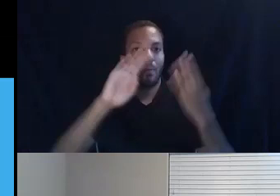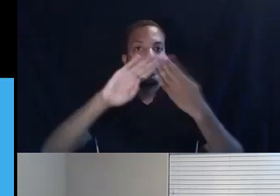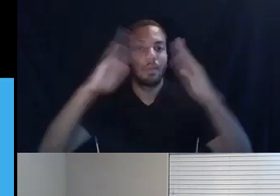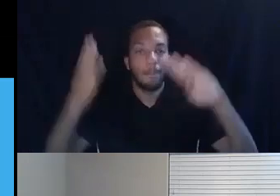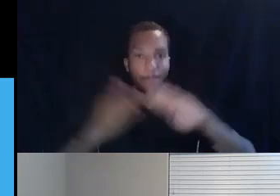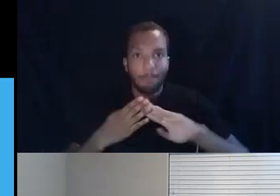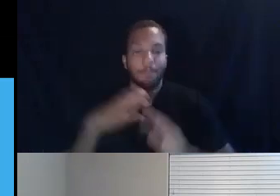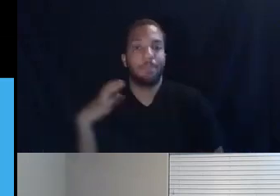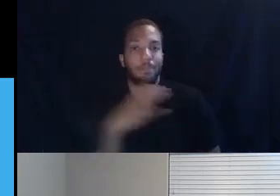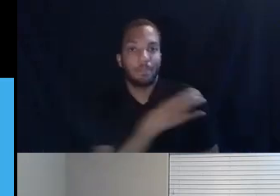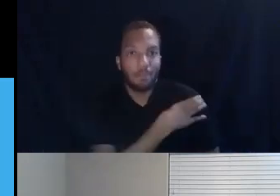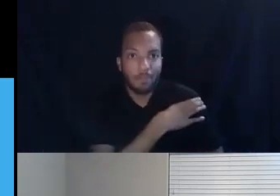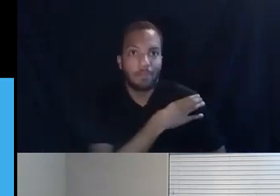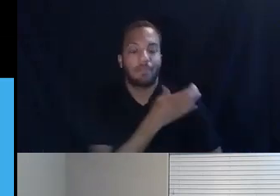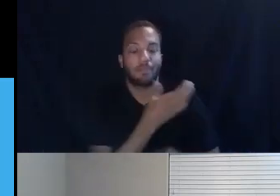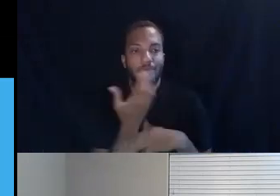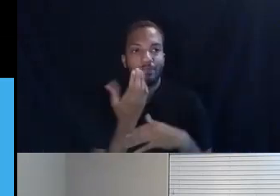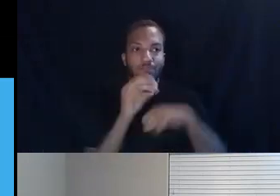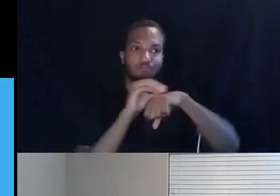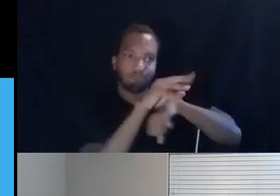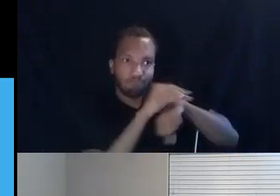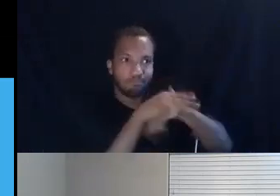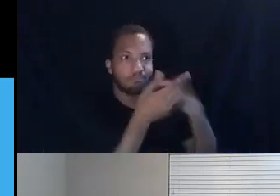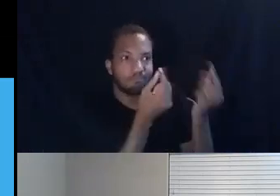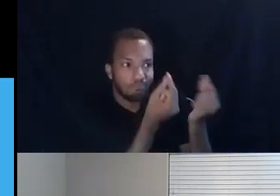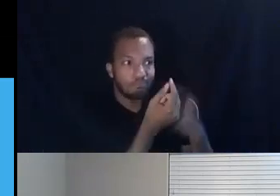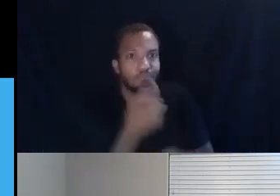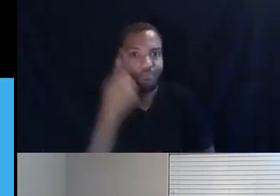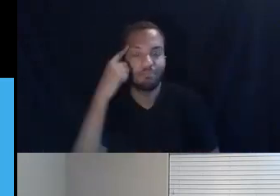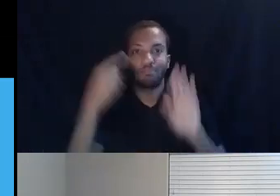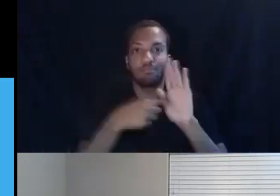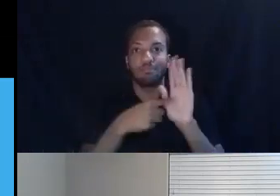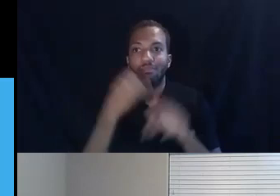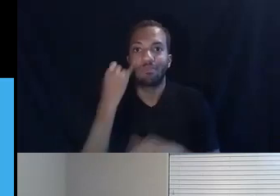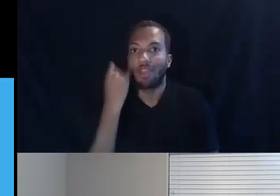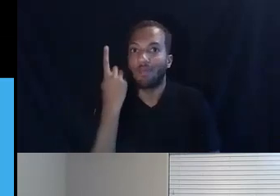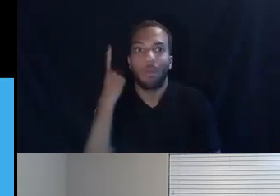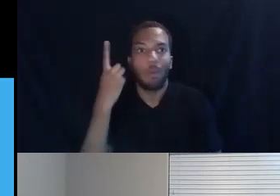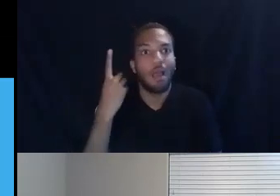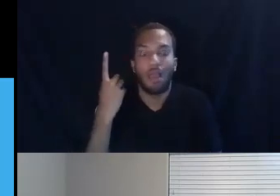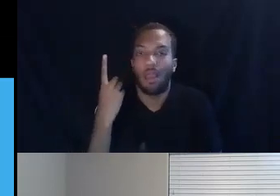If, for example, the CHNA were to identify 15 priorities, their community advisory committee may want to focus